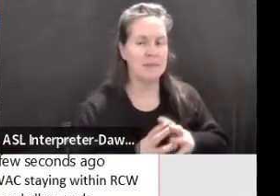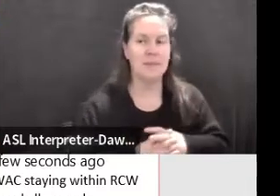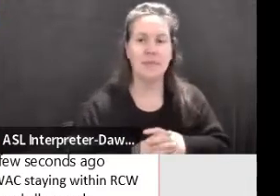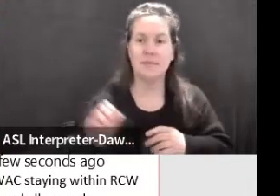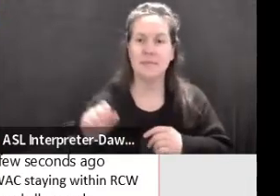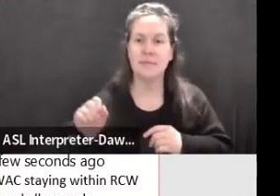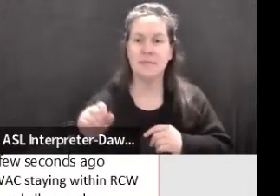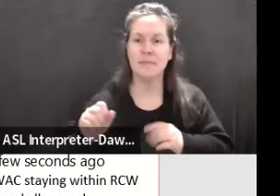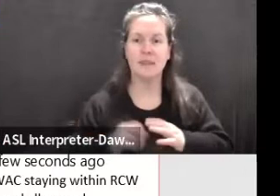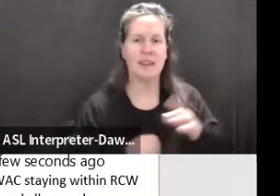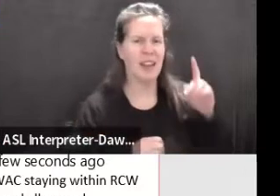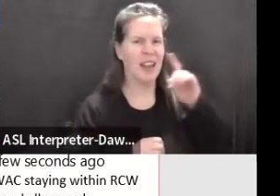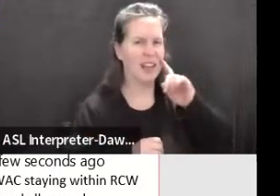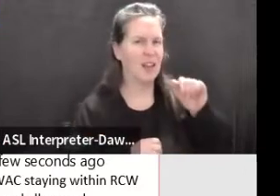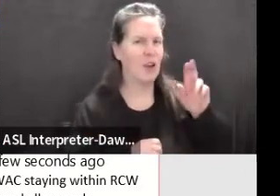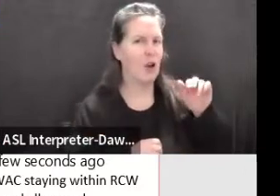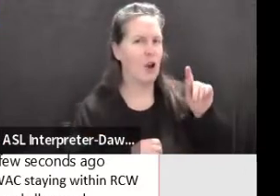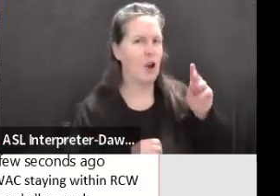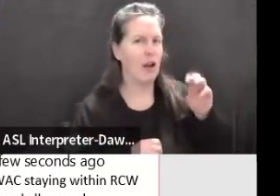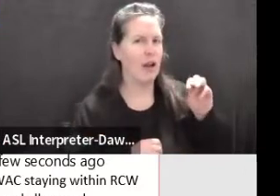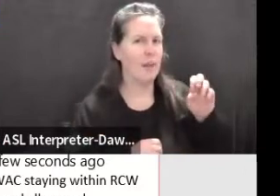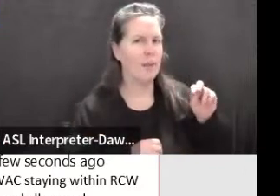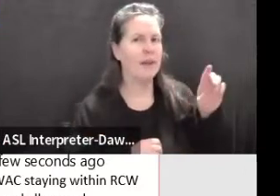I think it was Autumn, your hand was up. Is it down, down?